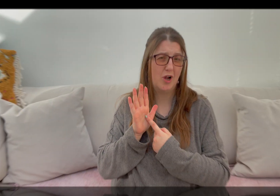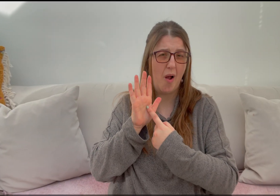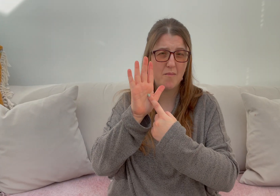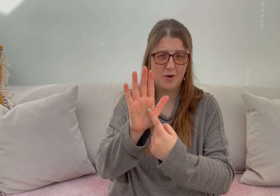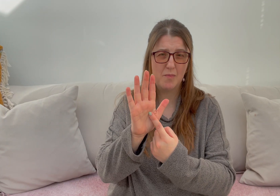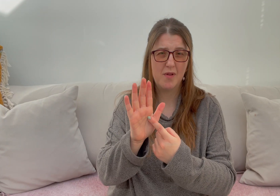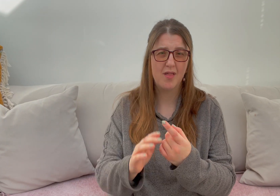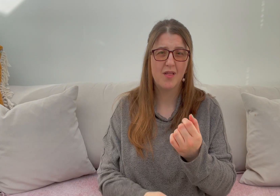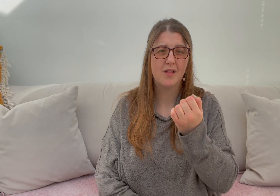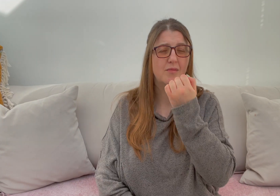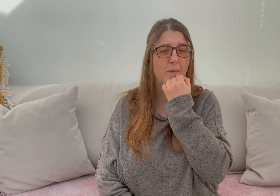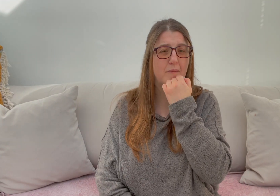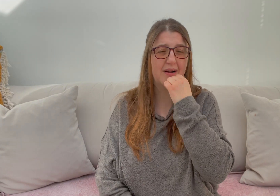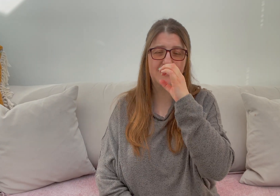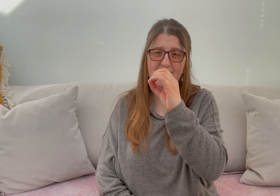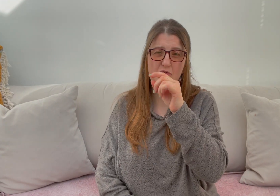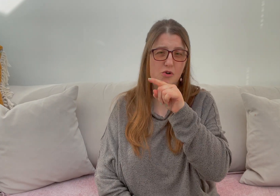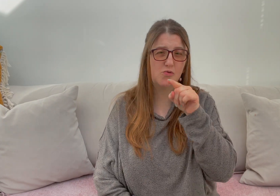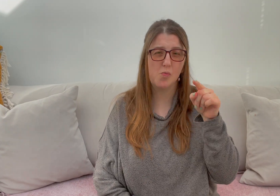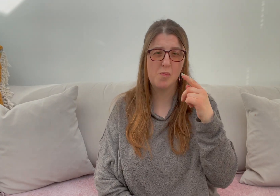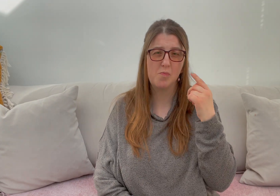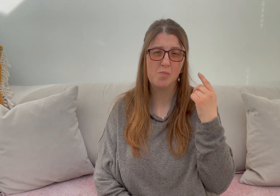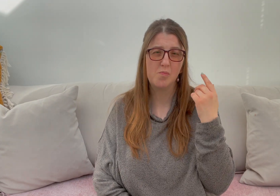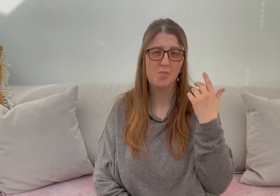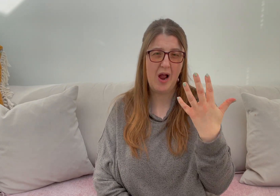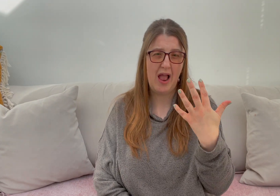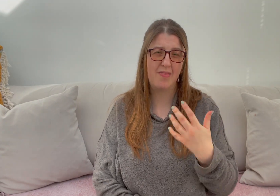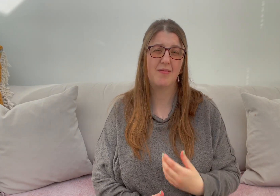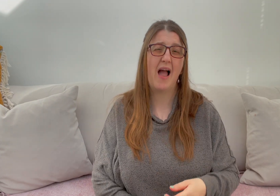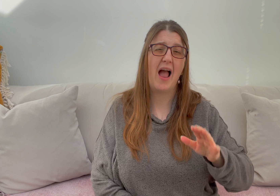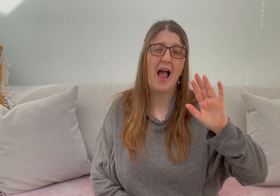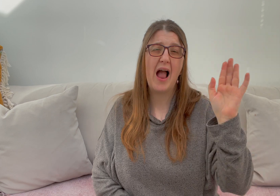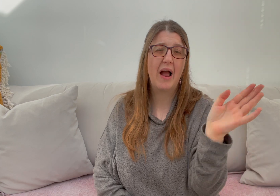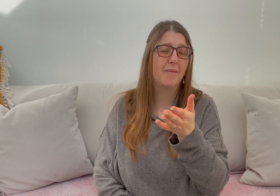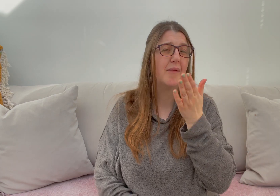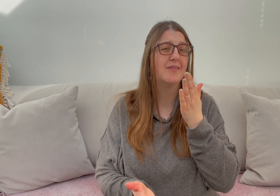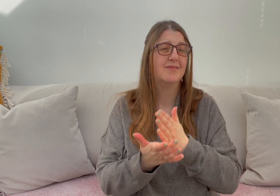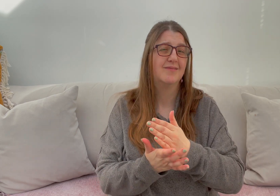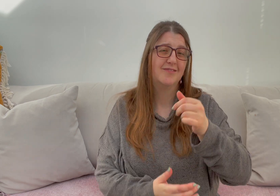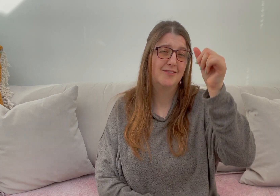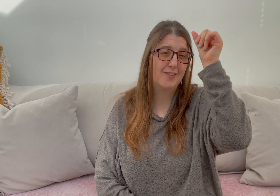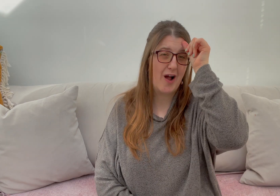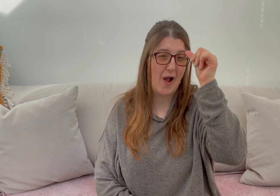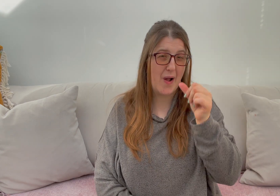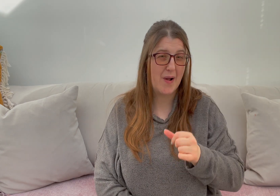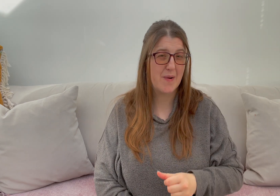First of all I am going to show you how to sign numbers from 0 - 5 that everybody does actually know...